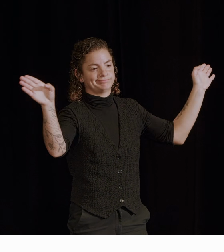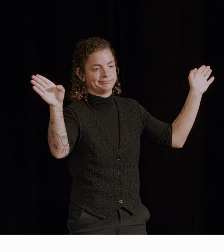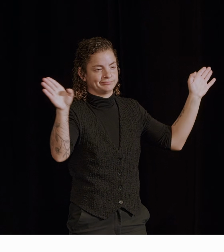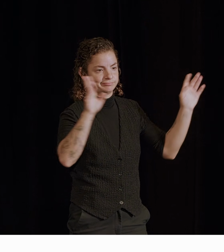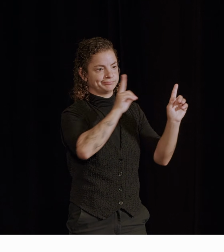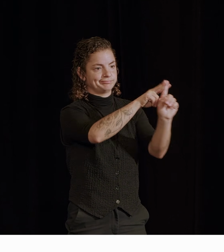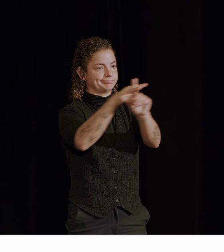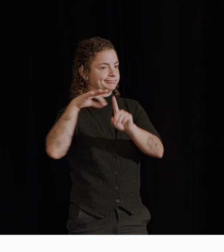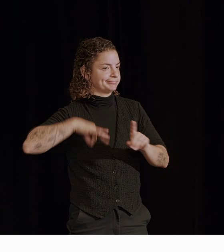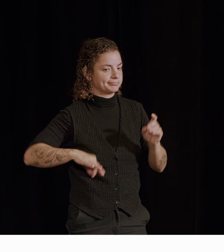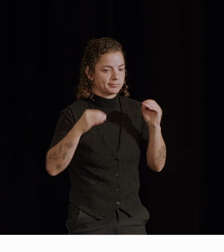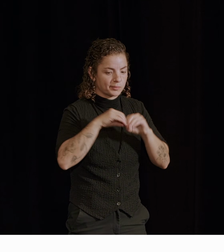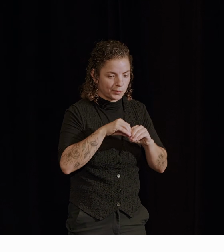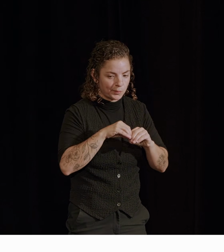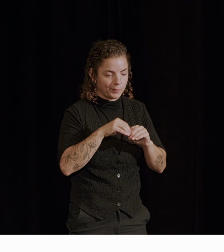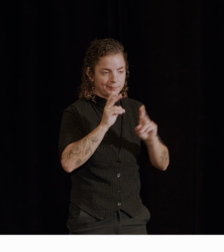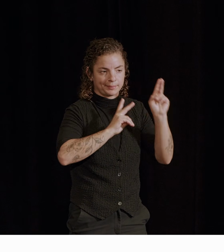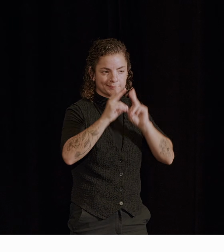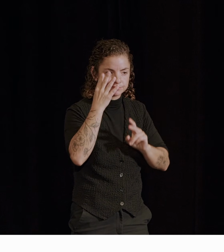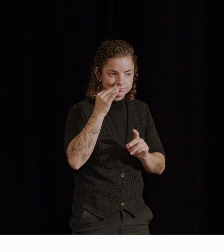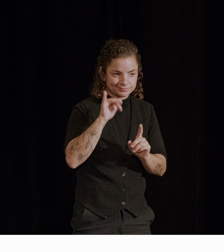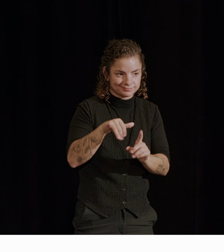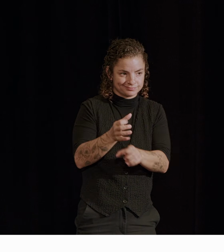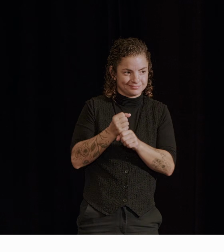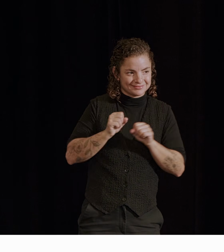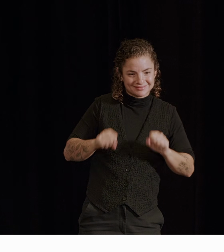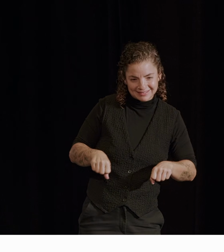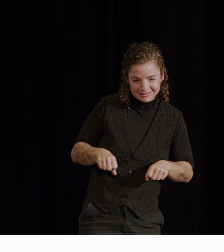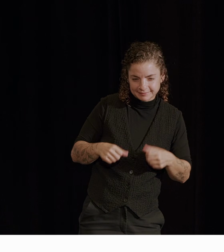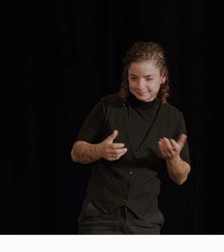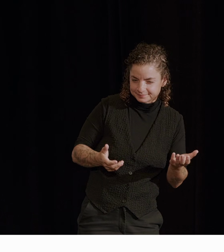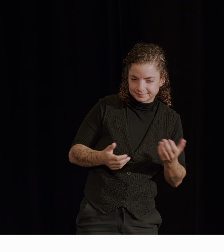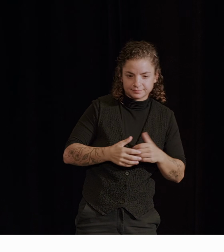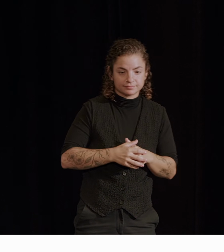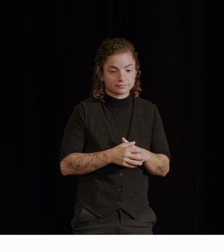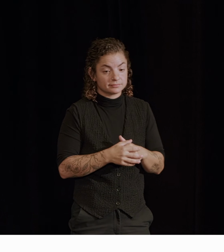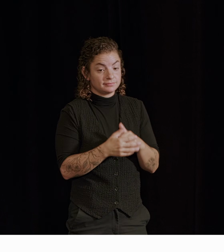what's so special about this era of time in technology?